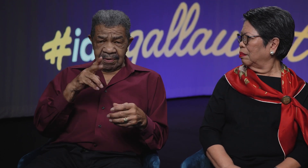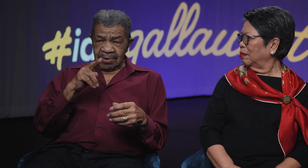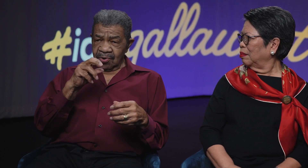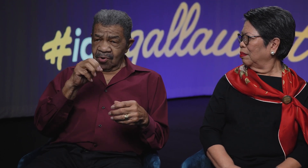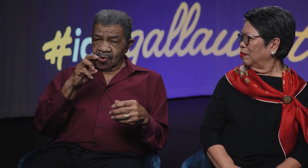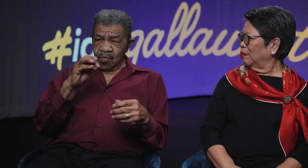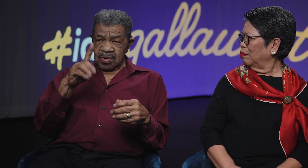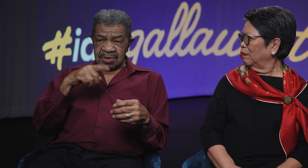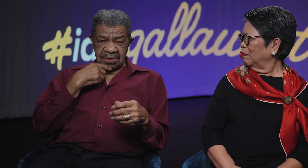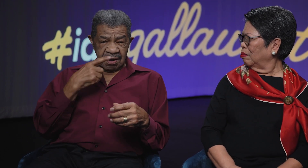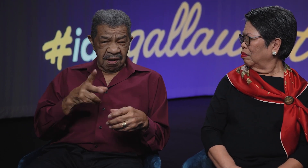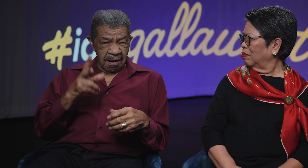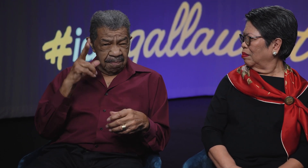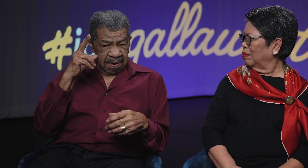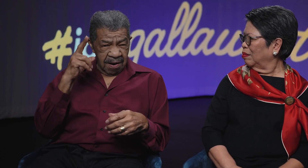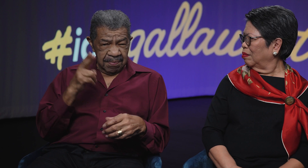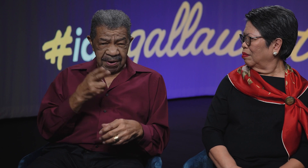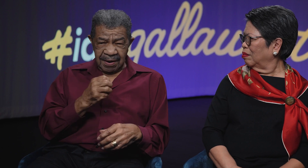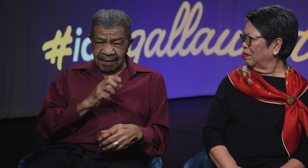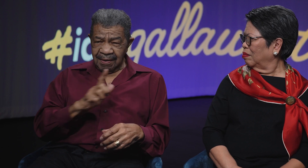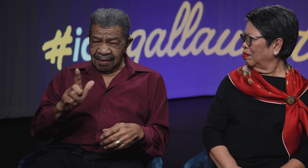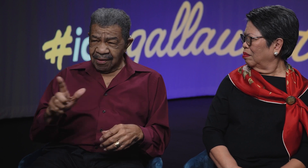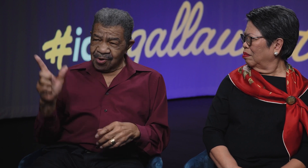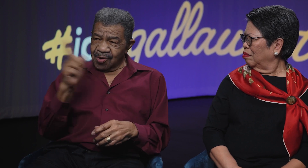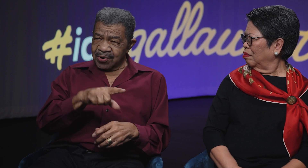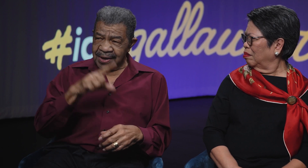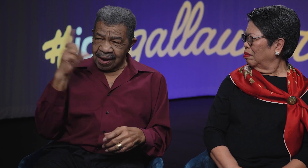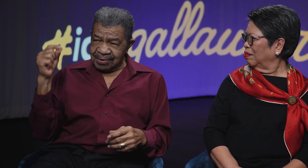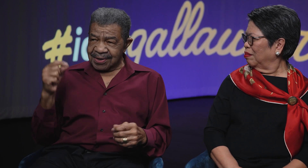Dr. Norwood said “a barber? Hell no, you’re going to Gallaudet!”.